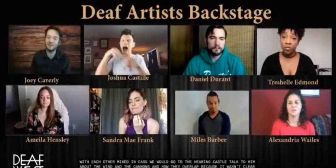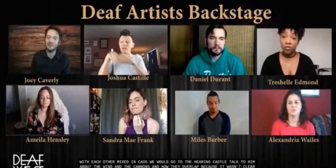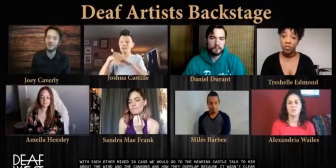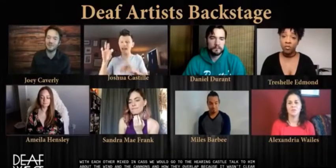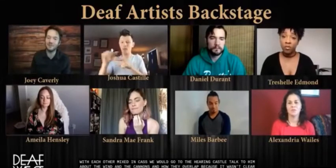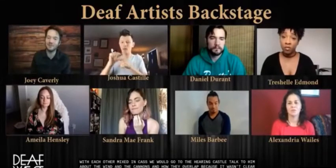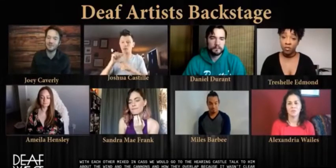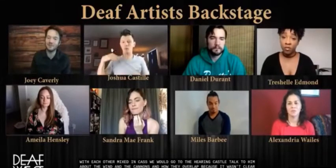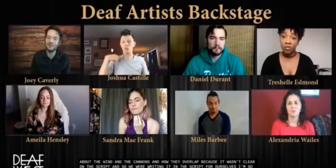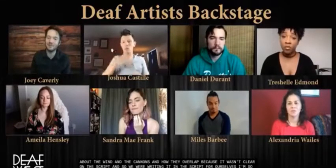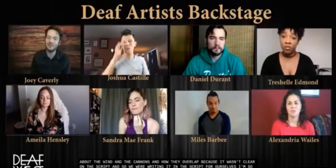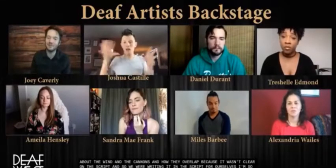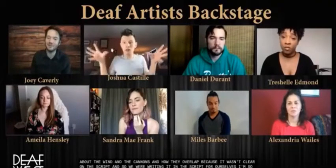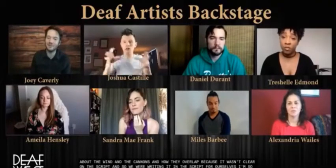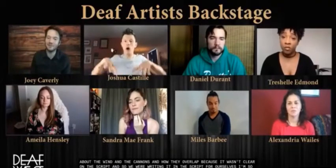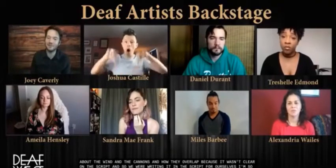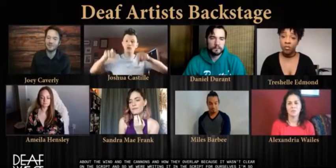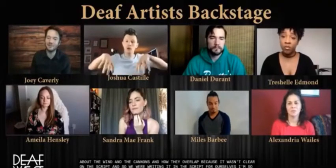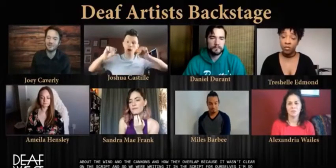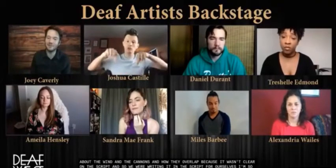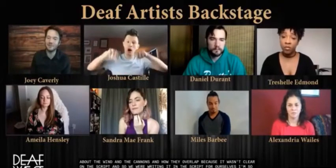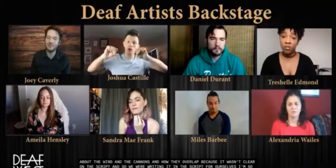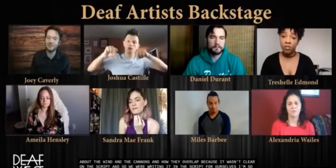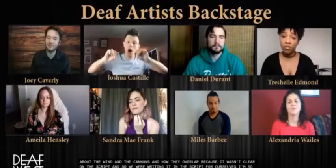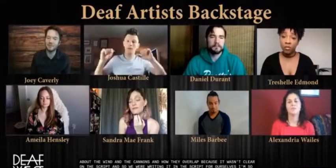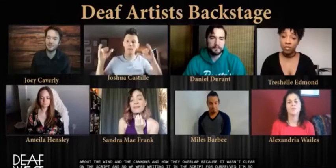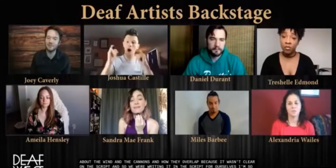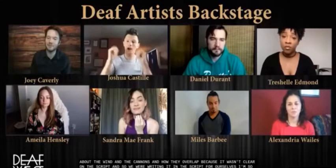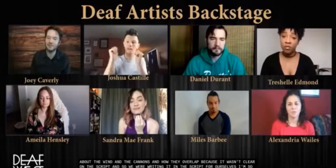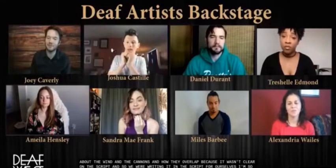So, we had work together in rehearsal and outside of rehearsal.